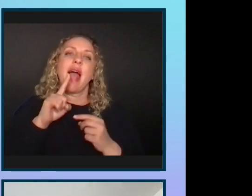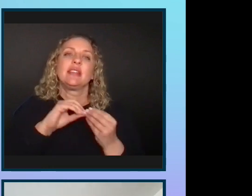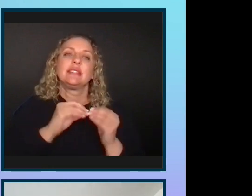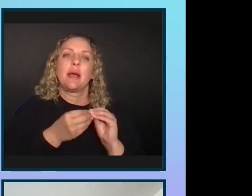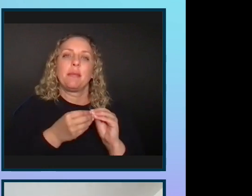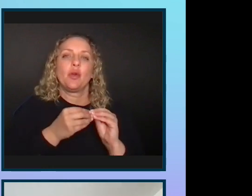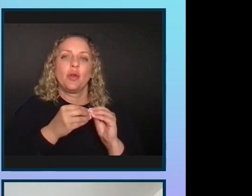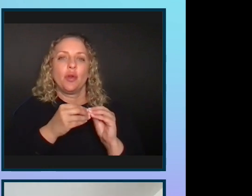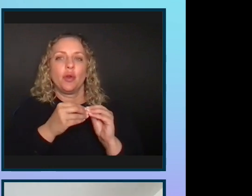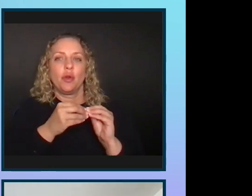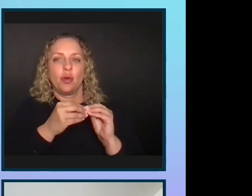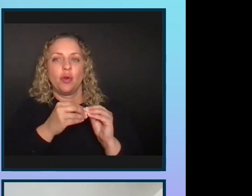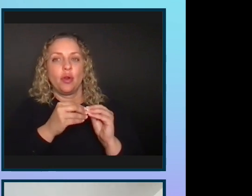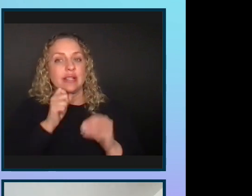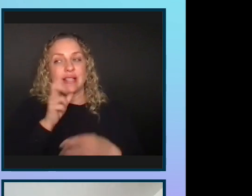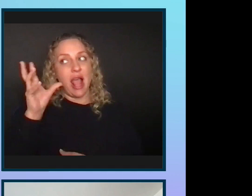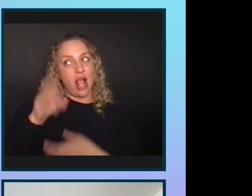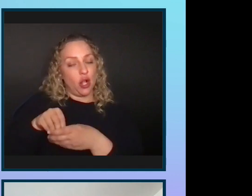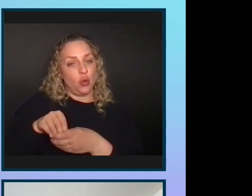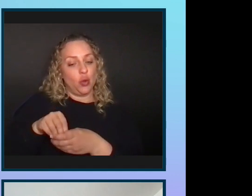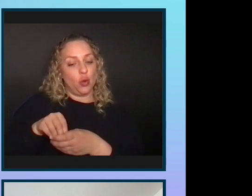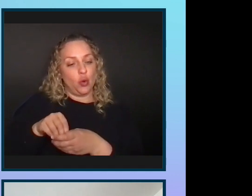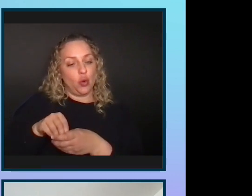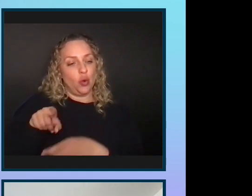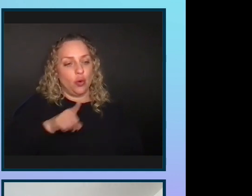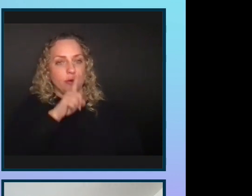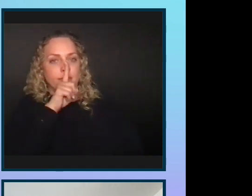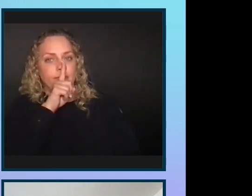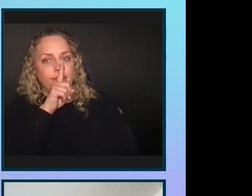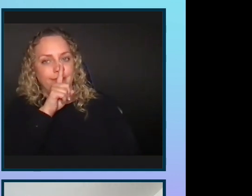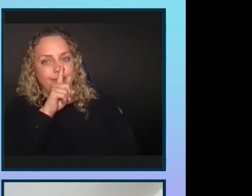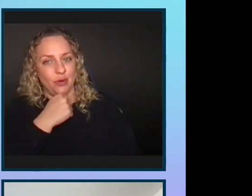doesn't include folks who for one reason or another, don't identify as having cognitive disability,